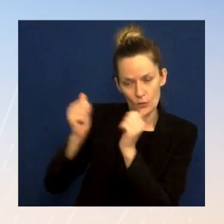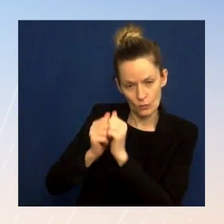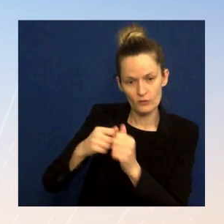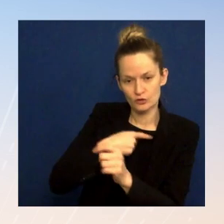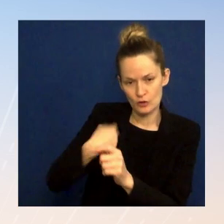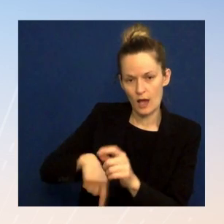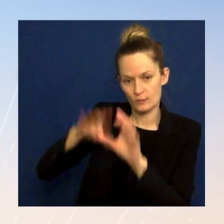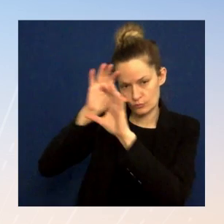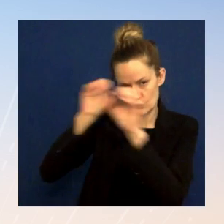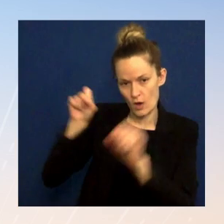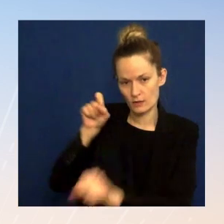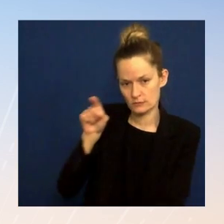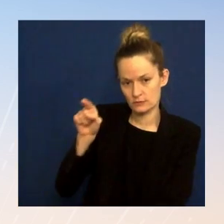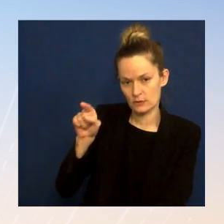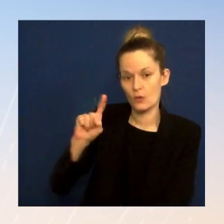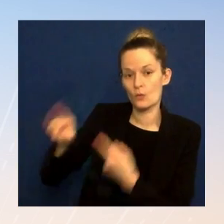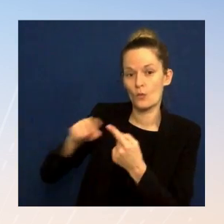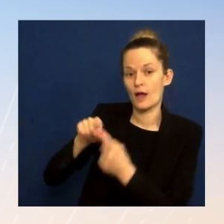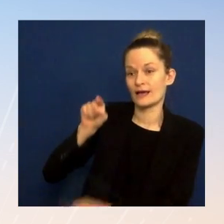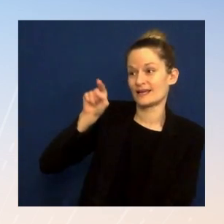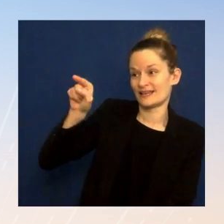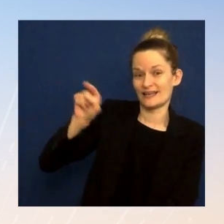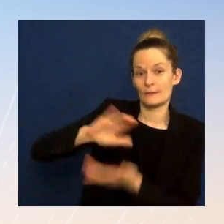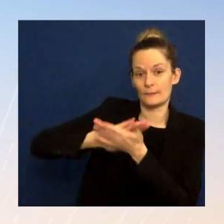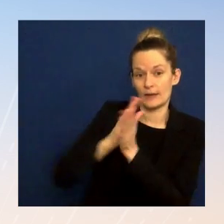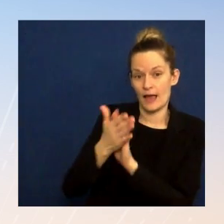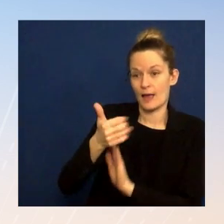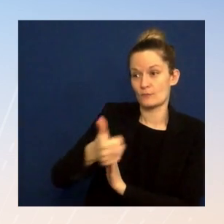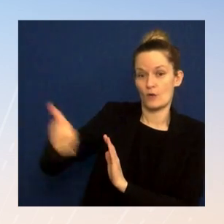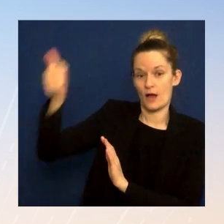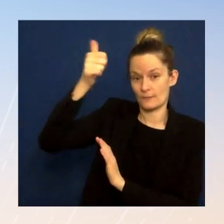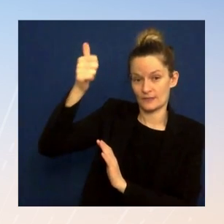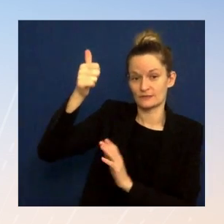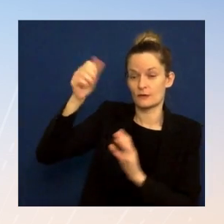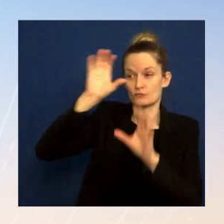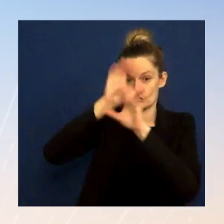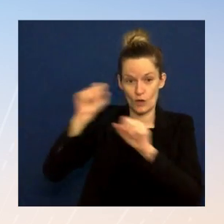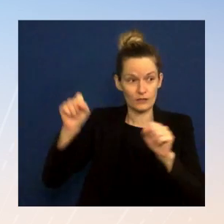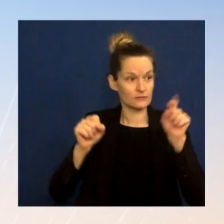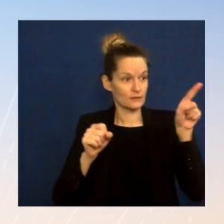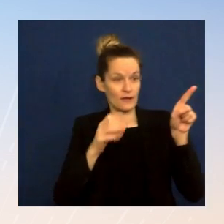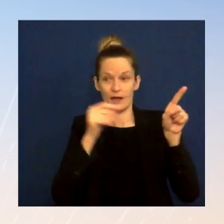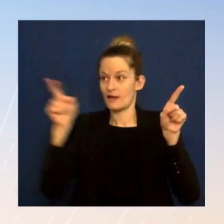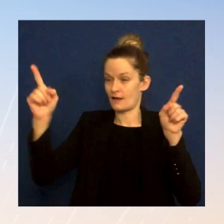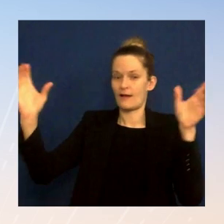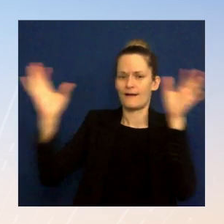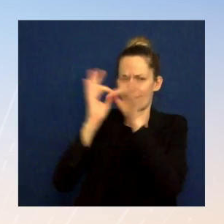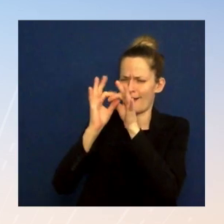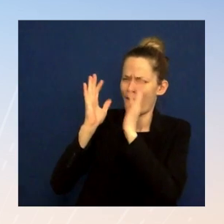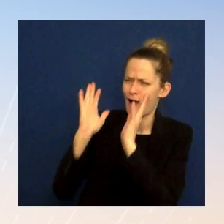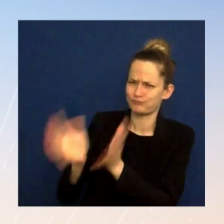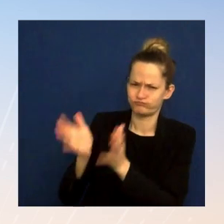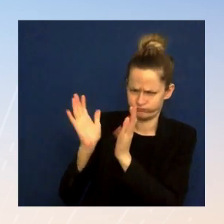They had a very good conversation. It was substantive and detailed on key issues, including regional security and global issues